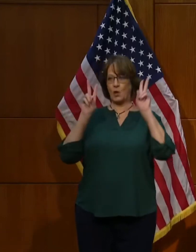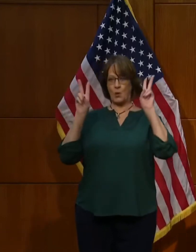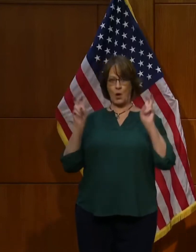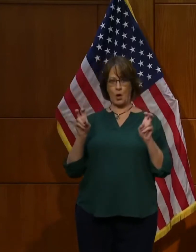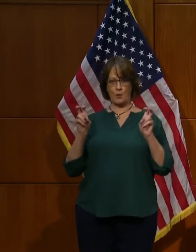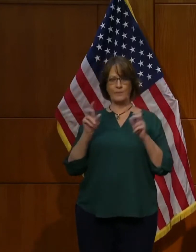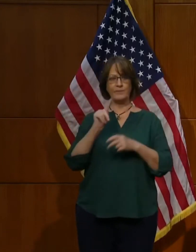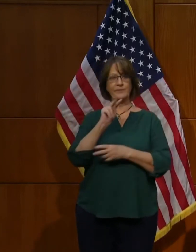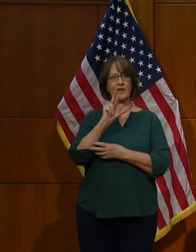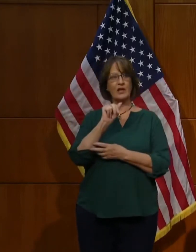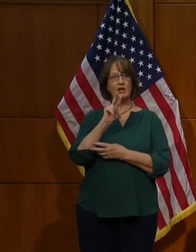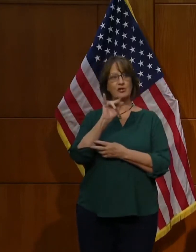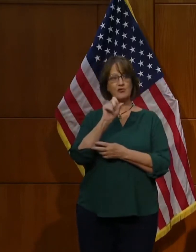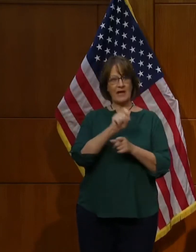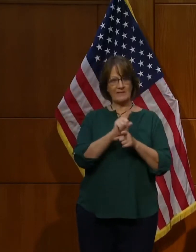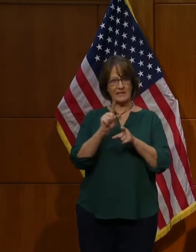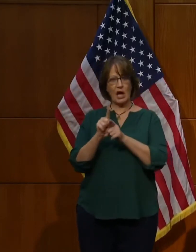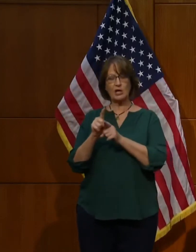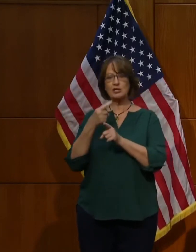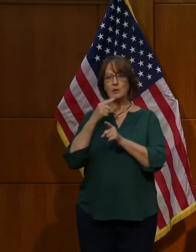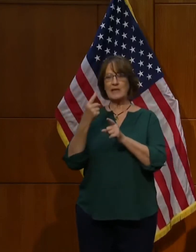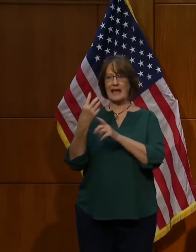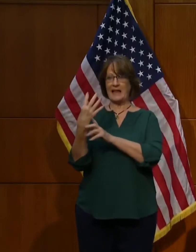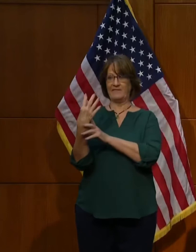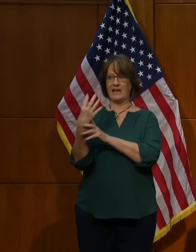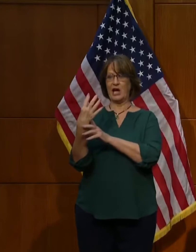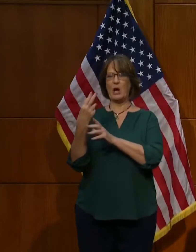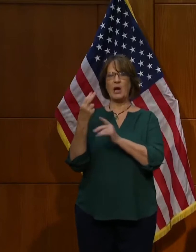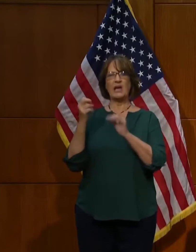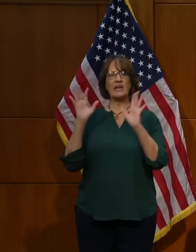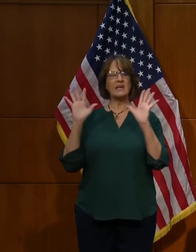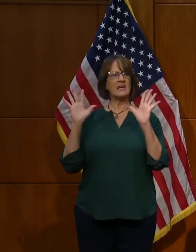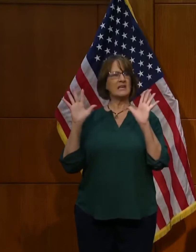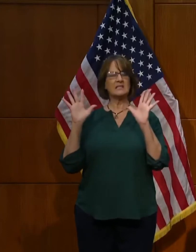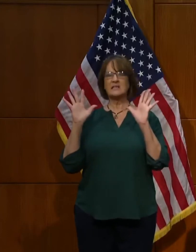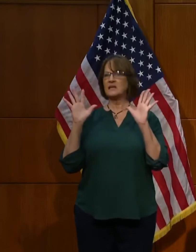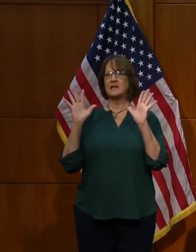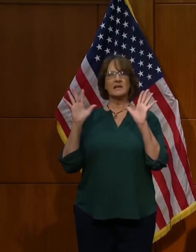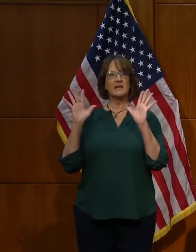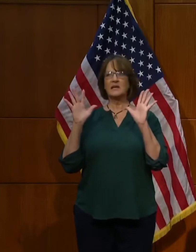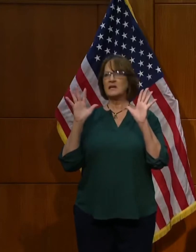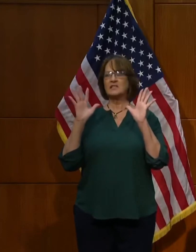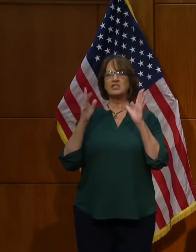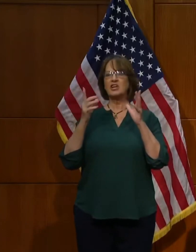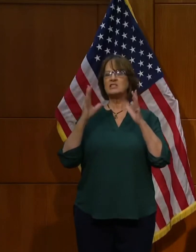said in a video that he's over the stupid conspiracies and urged